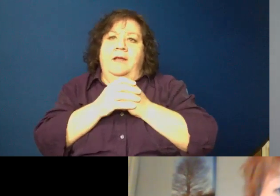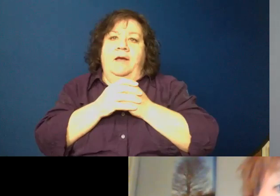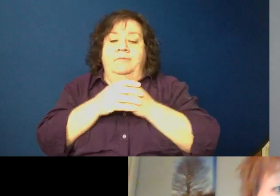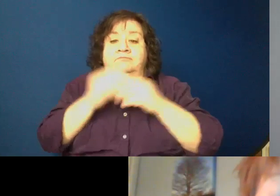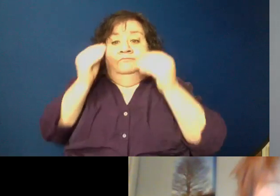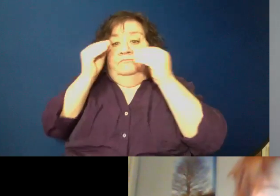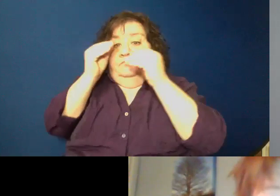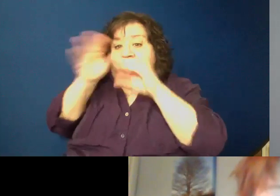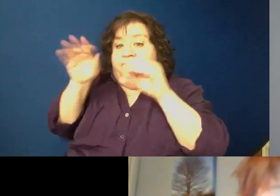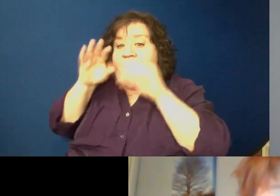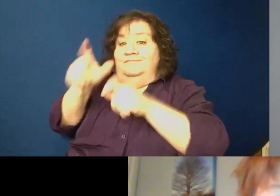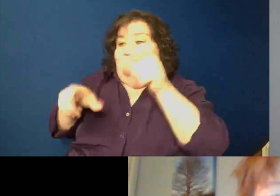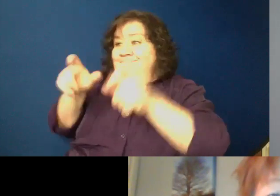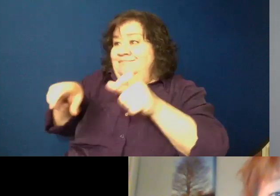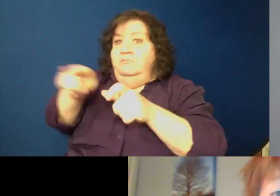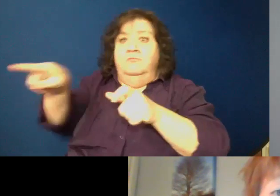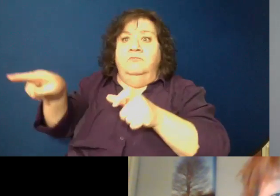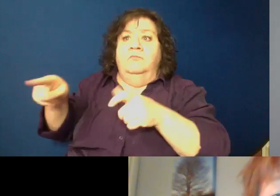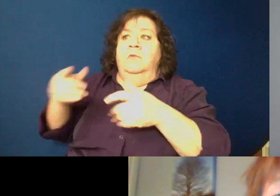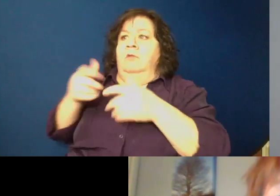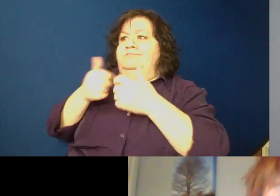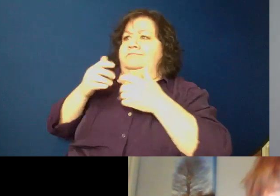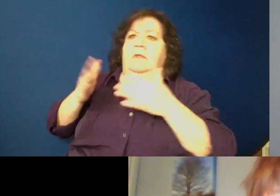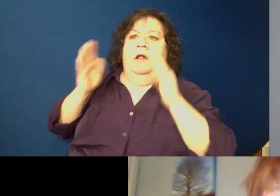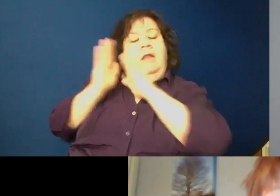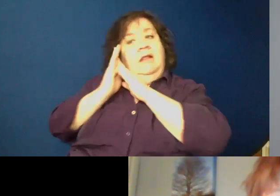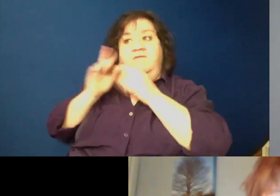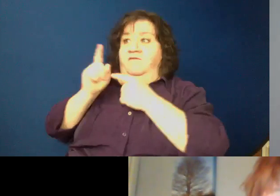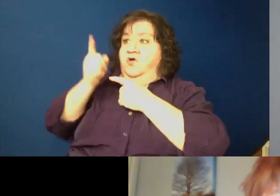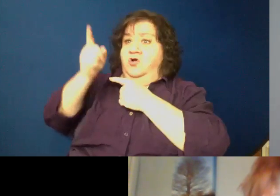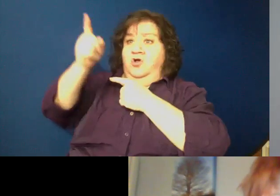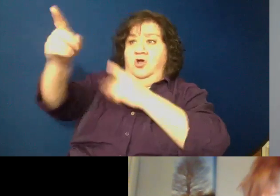know the availability of vaccinations and that all information campaigns are inclusive and accessible